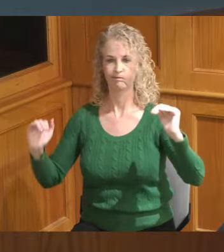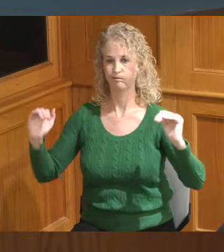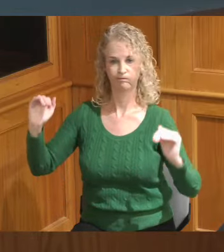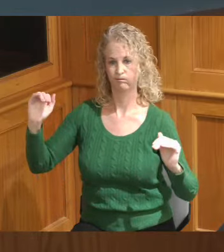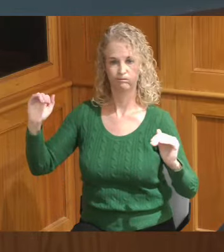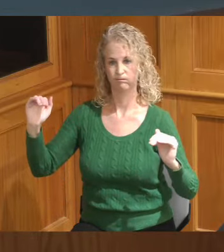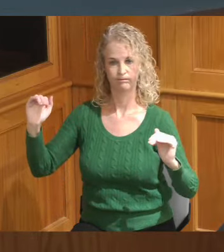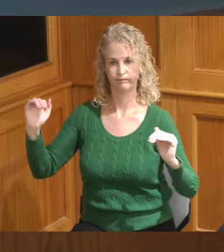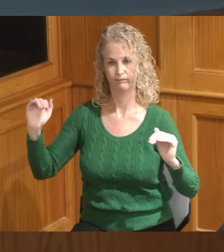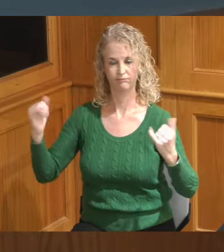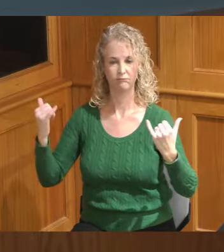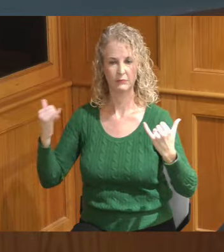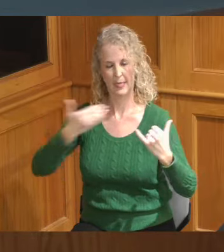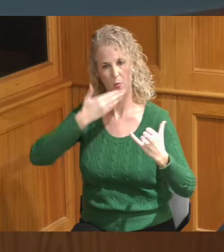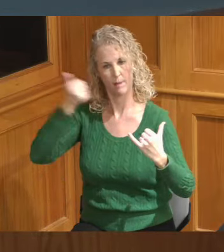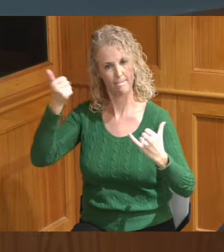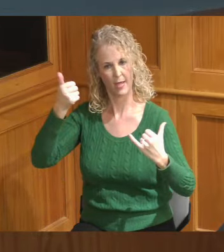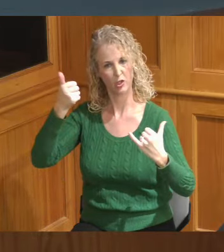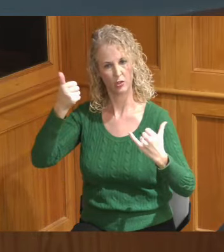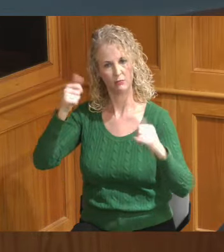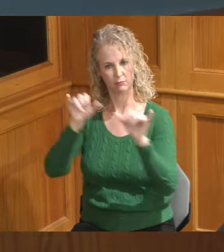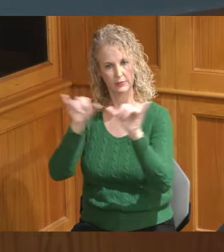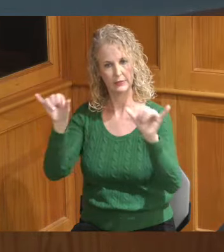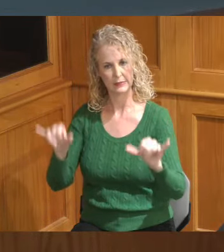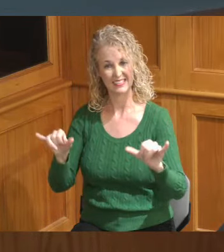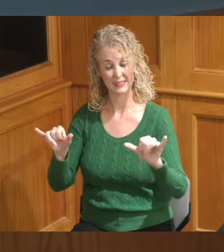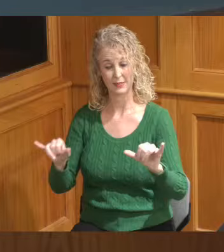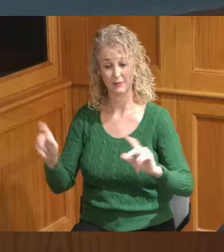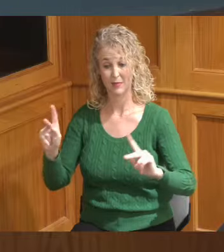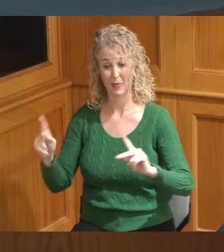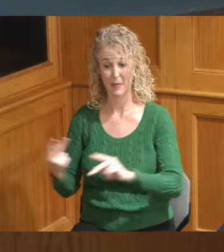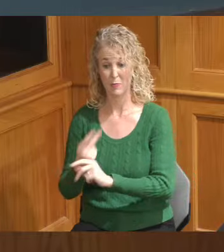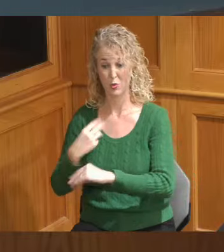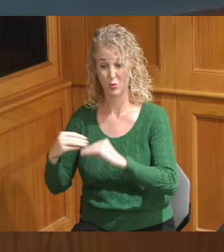bearing the brunt of that but rather those that use more are paying more. And so I am